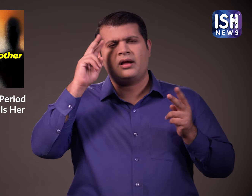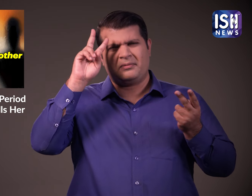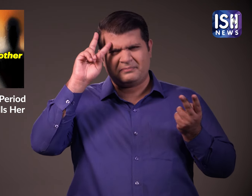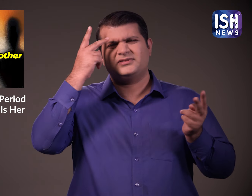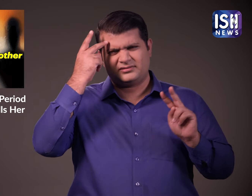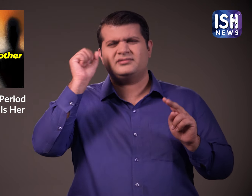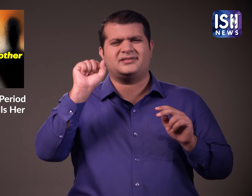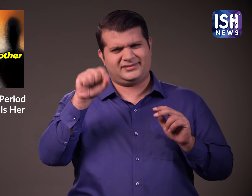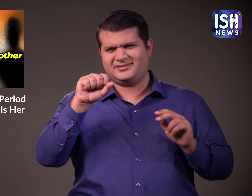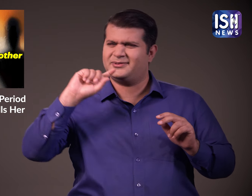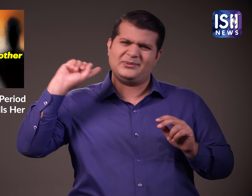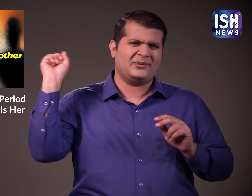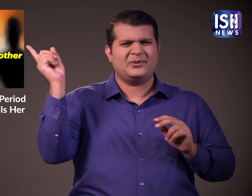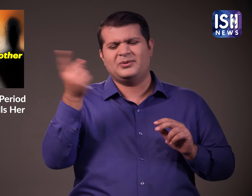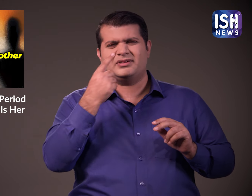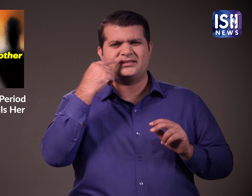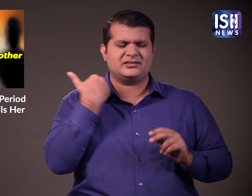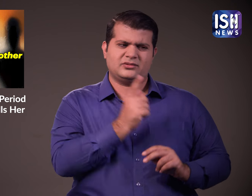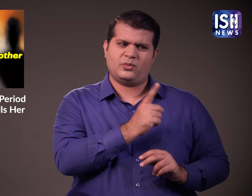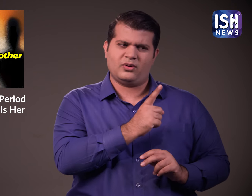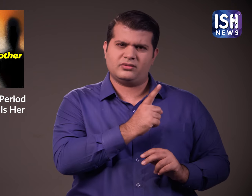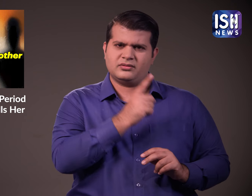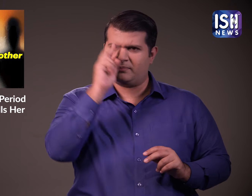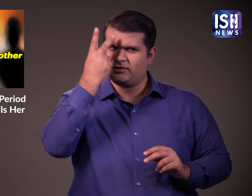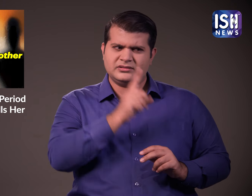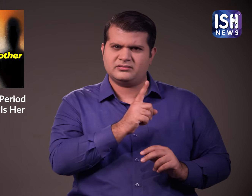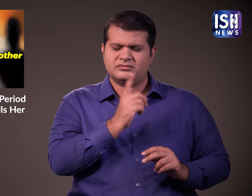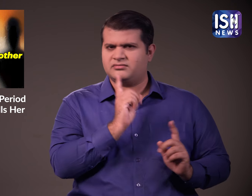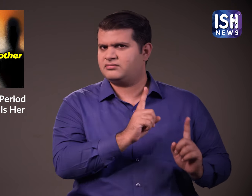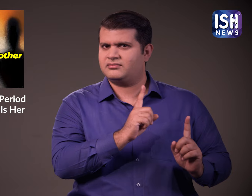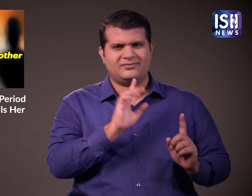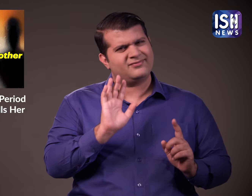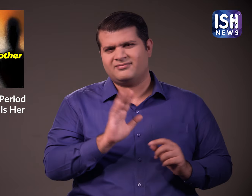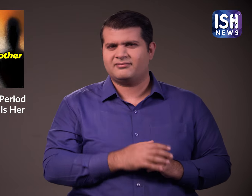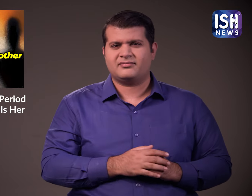Yes, there are misunderstandings between siblings. Brothers have a tendency of warning their sister.